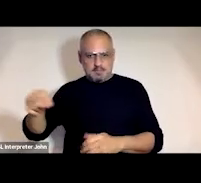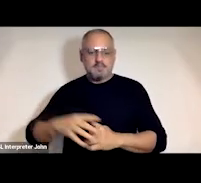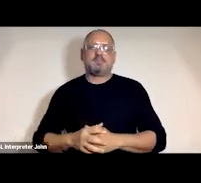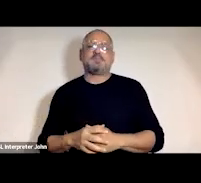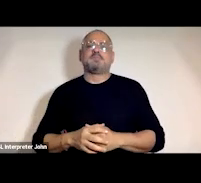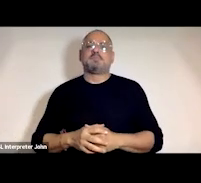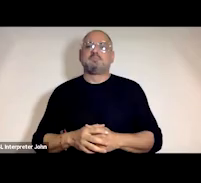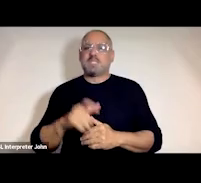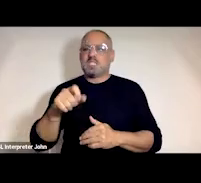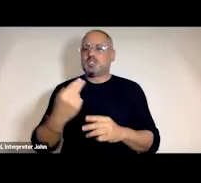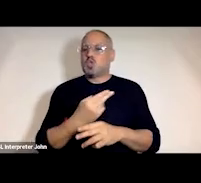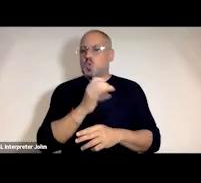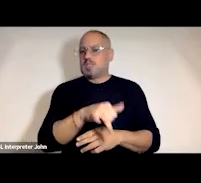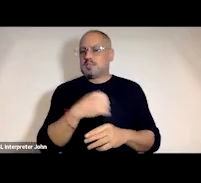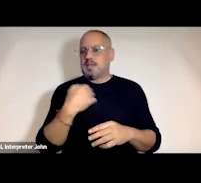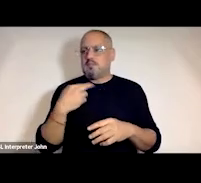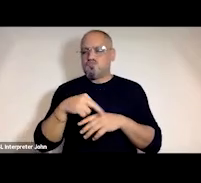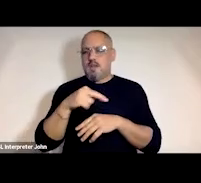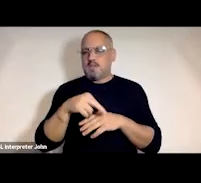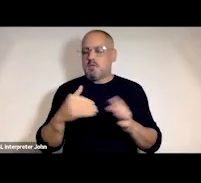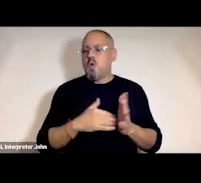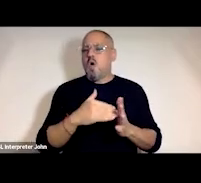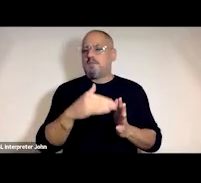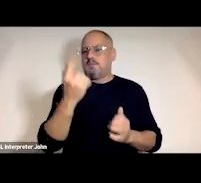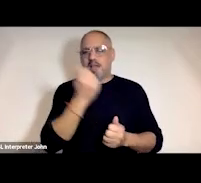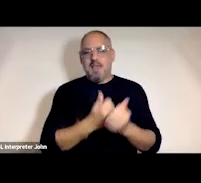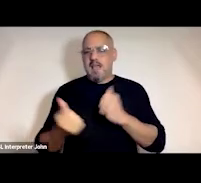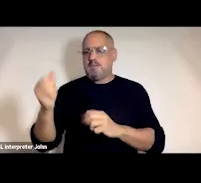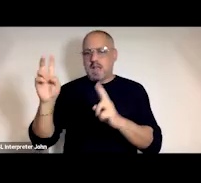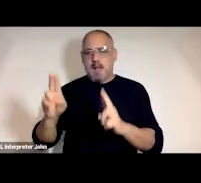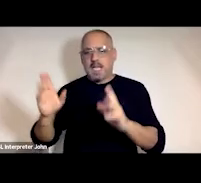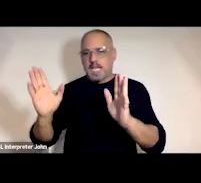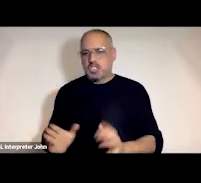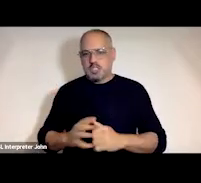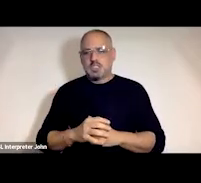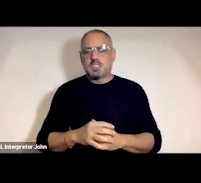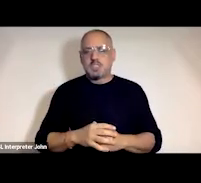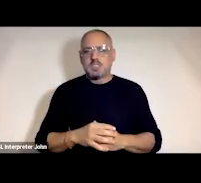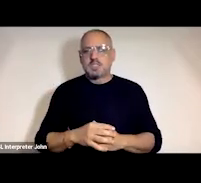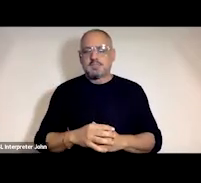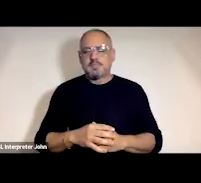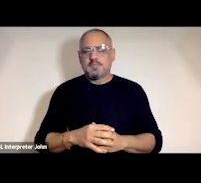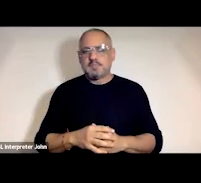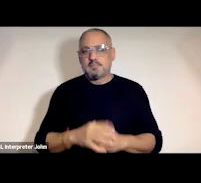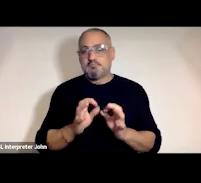And you should use them and reference them on every single claim. And that's important to note.